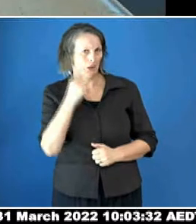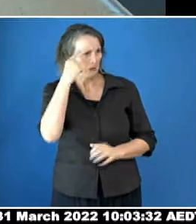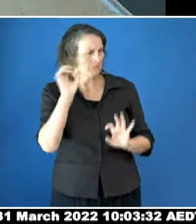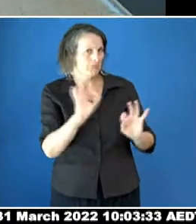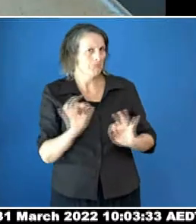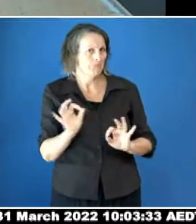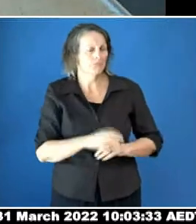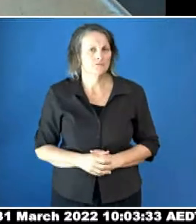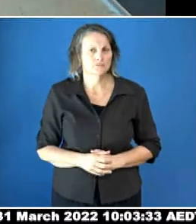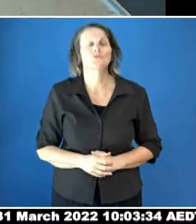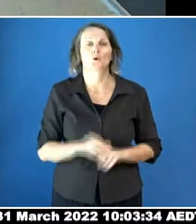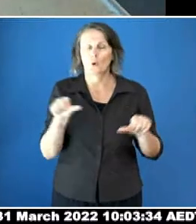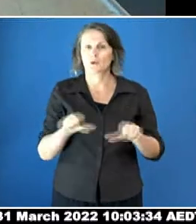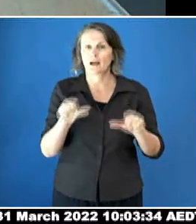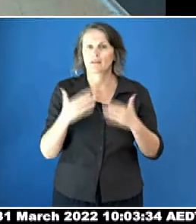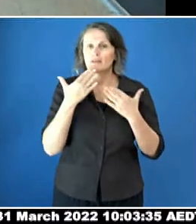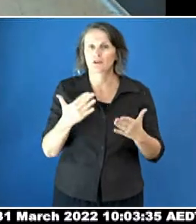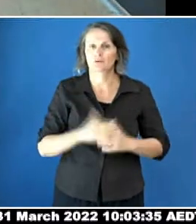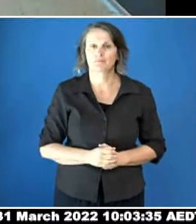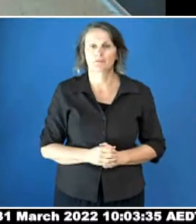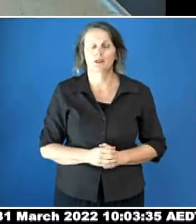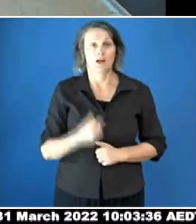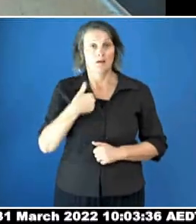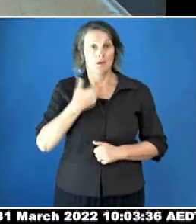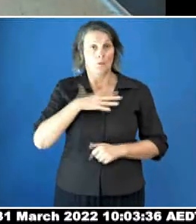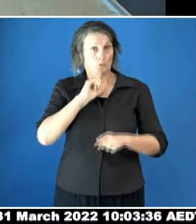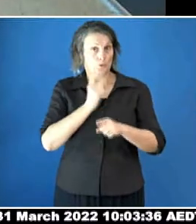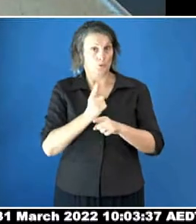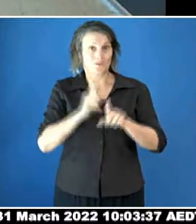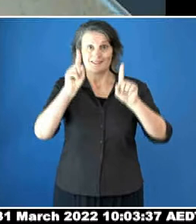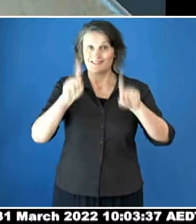Thank you. MS EASTMAN: If I might make some opening remarks first and then deal with the